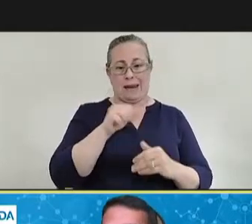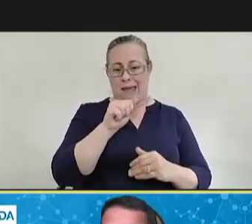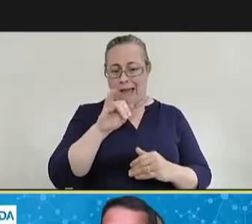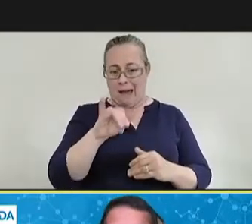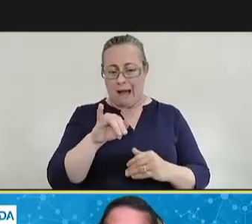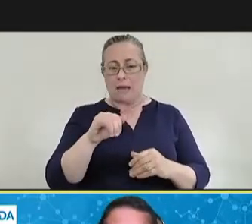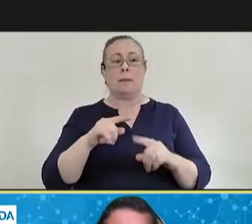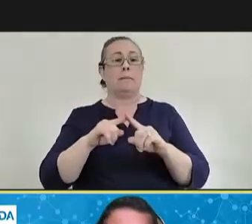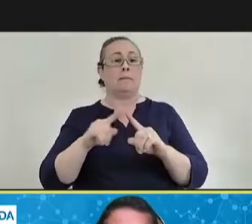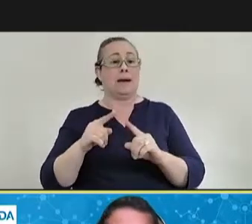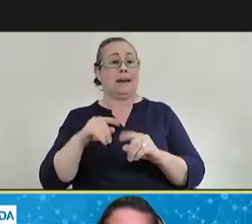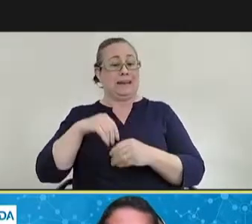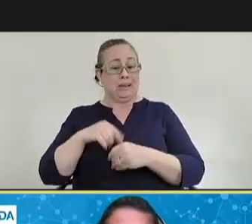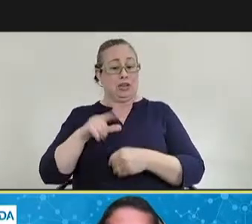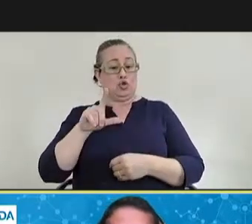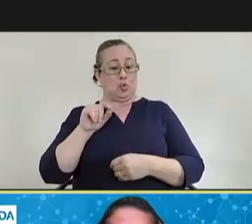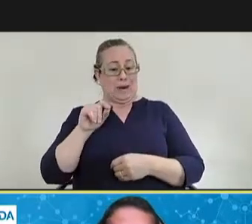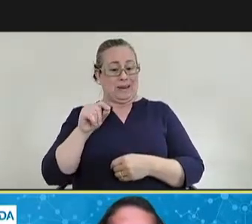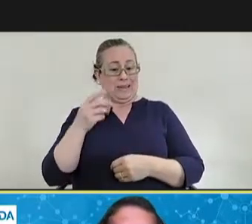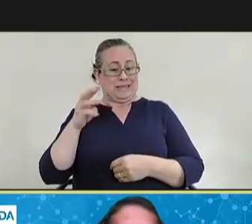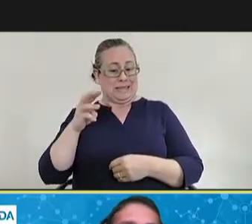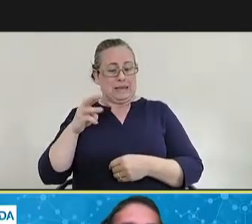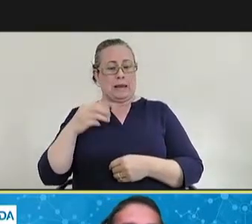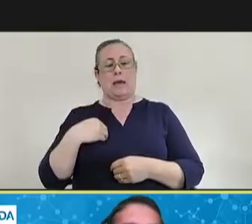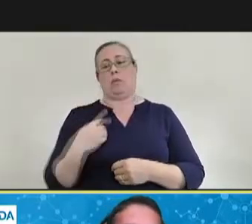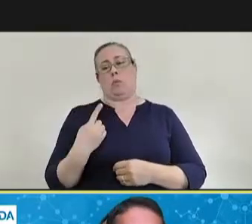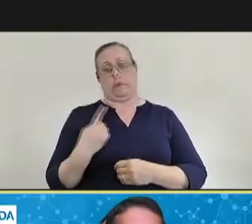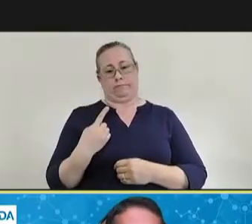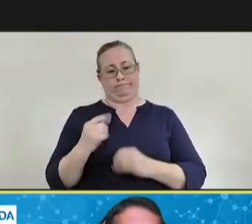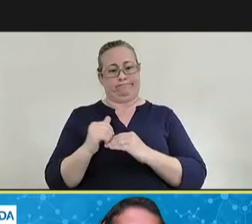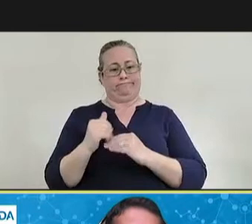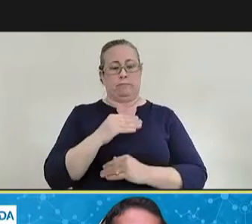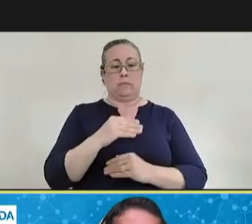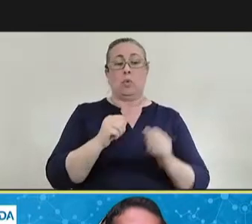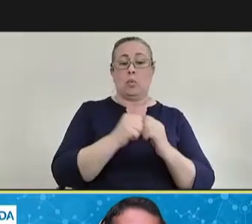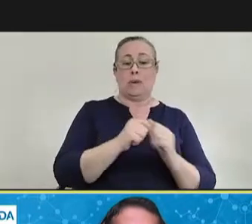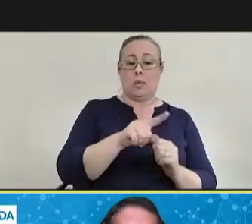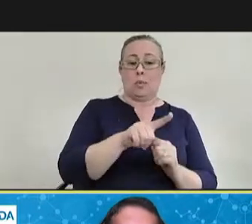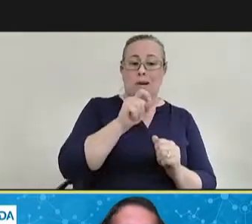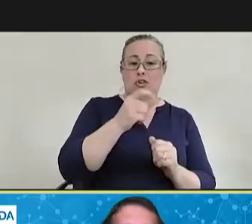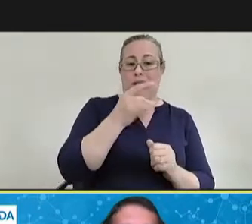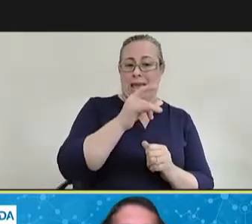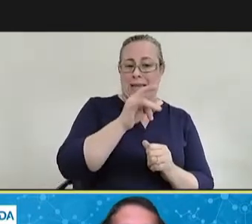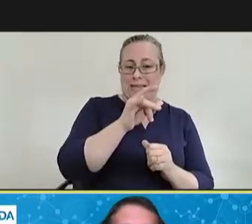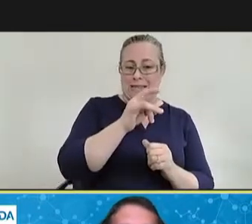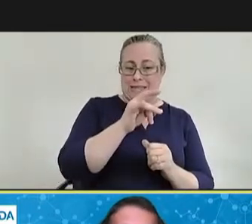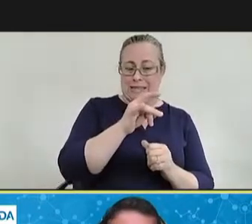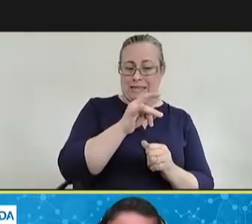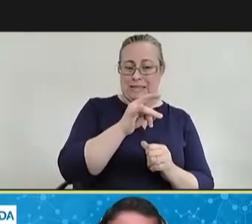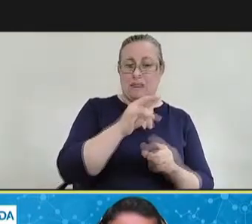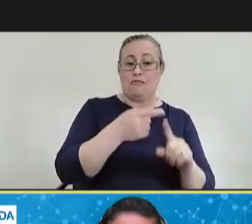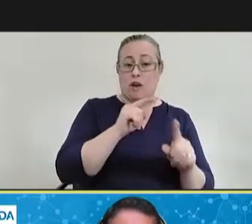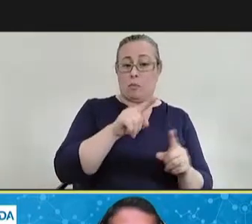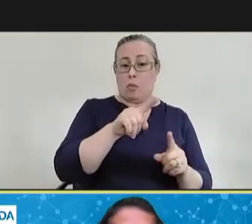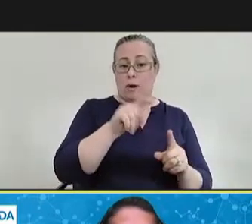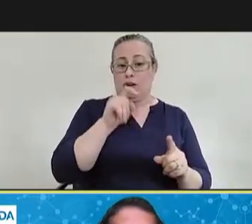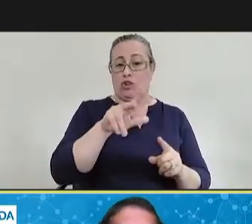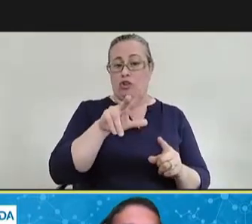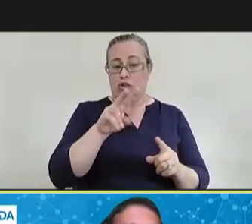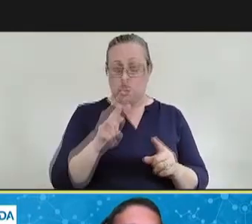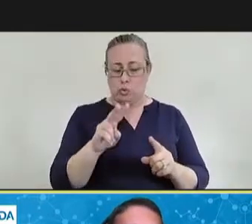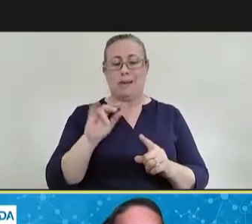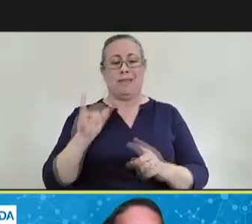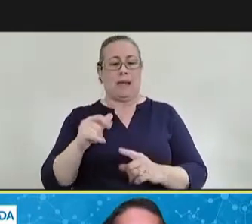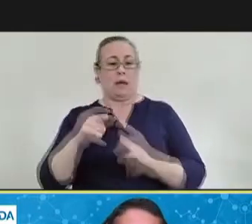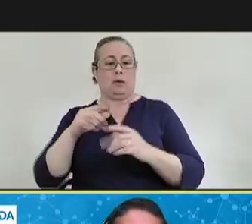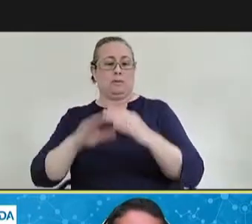in 2016. with 118 of the 132 submissions being in the clinical research stage. So this just